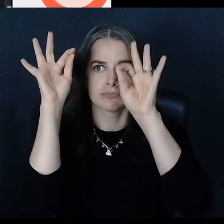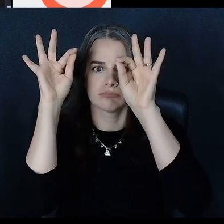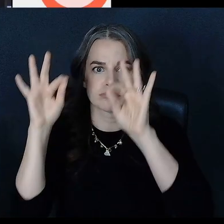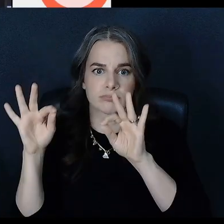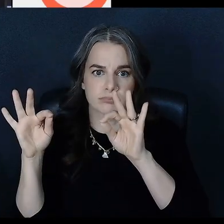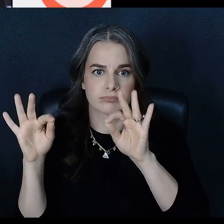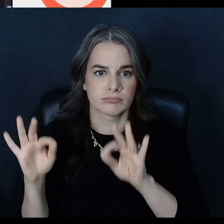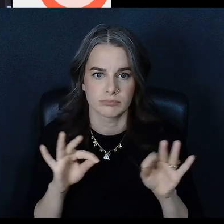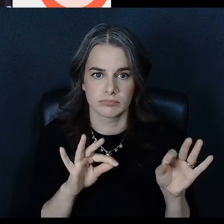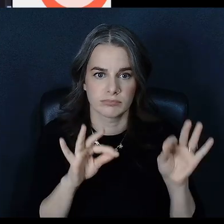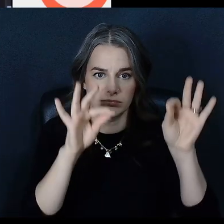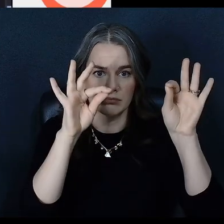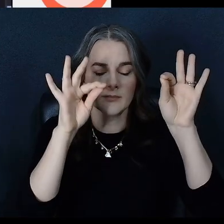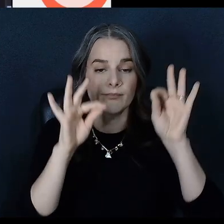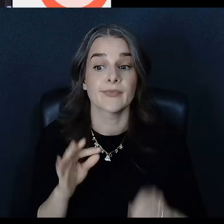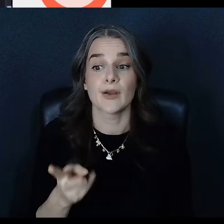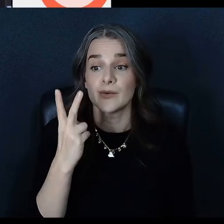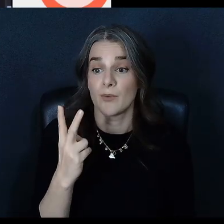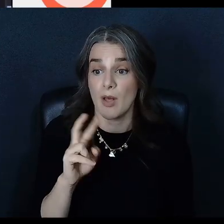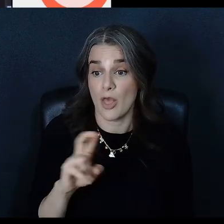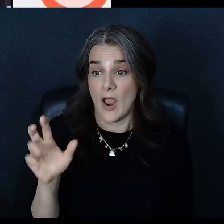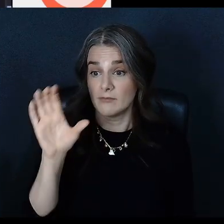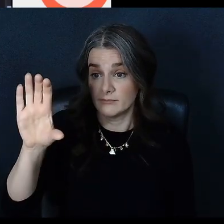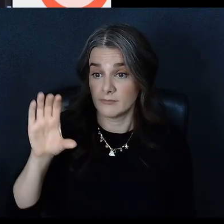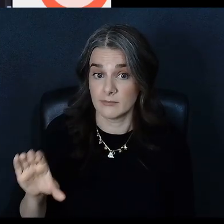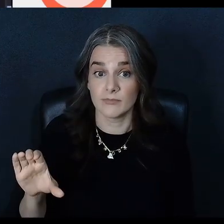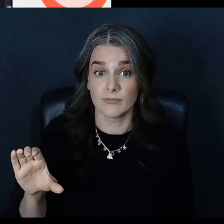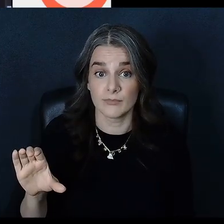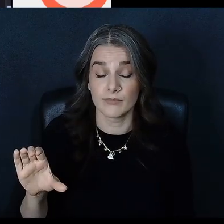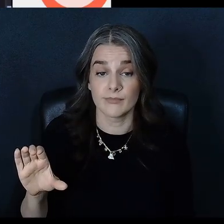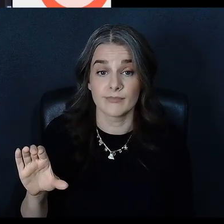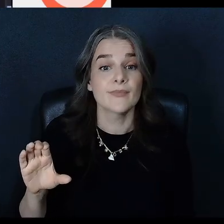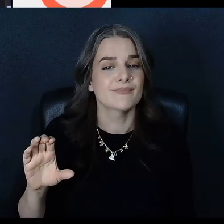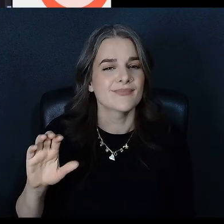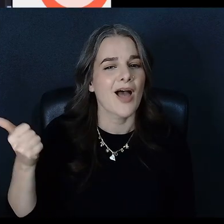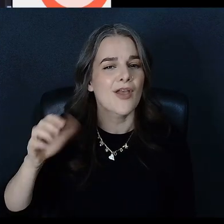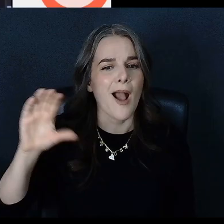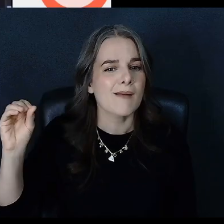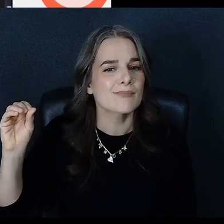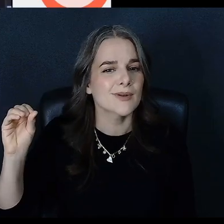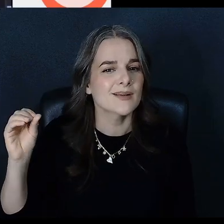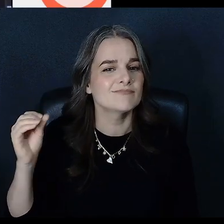The two items on the right are third-party devices you purchase. They are kind of expensive-- a couple